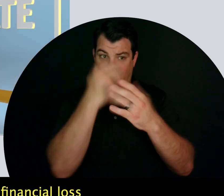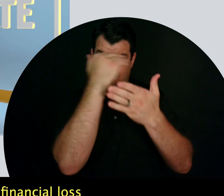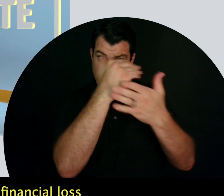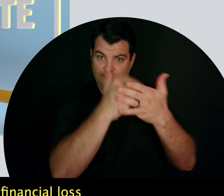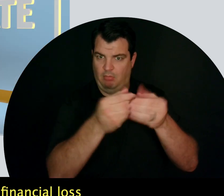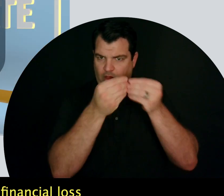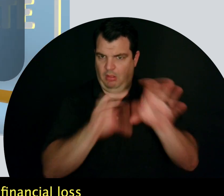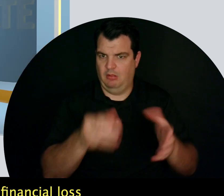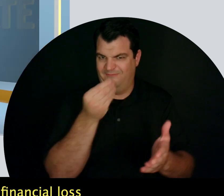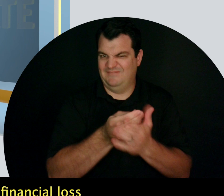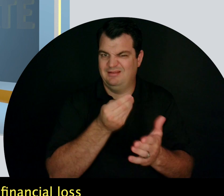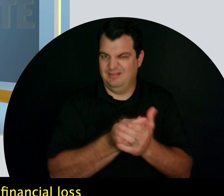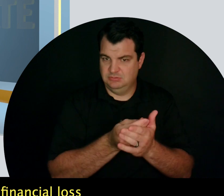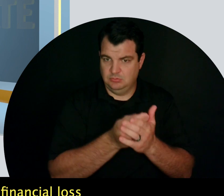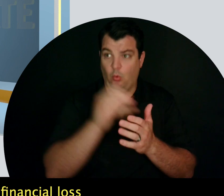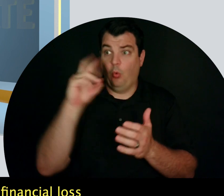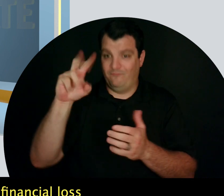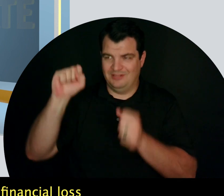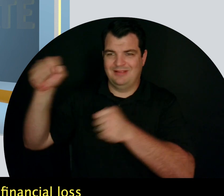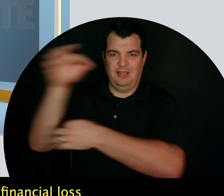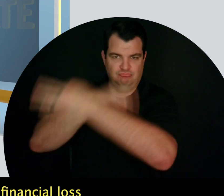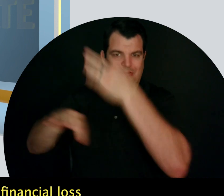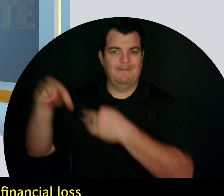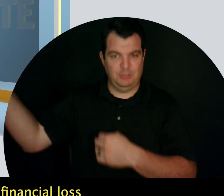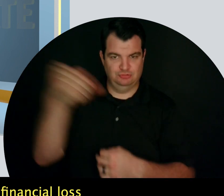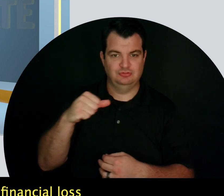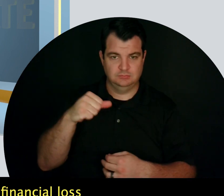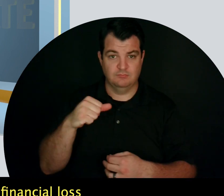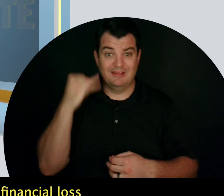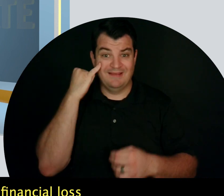There are four types of financial loss for which OVS may reimburse.